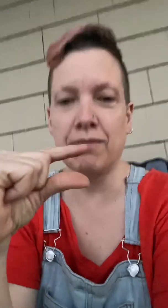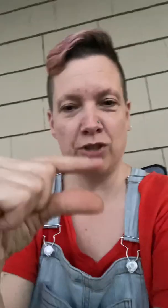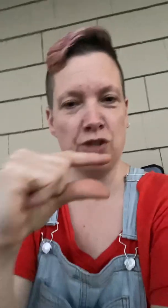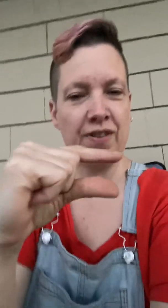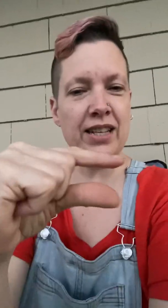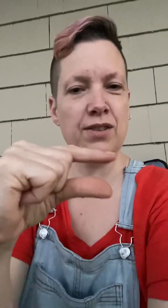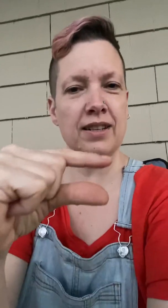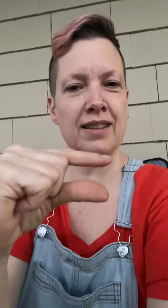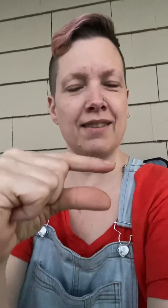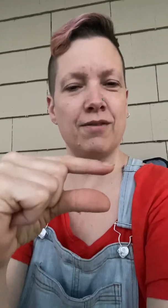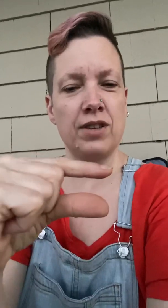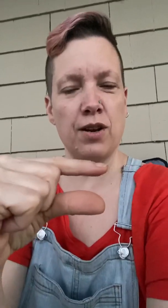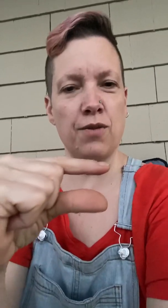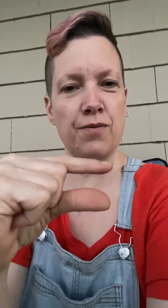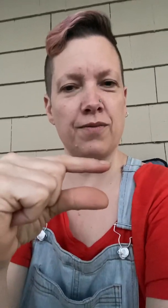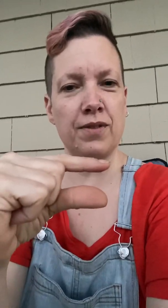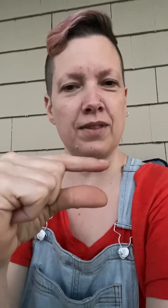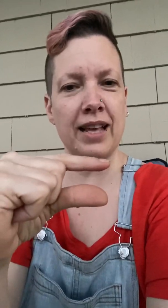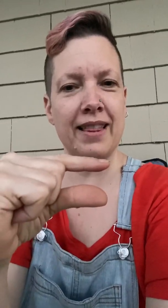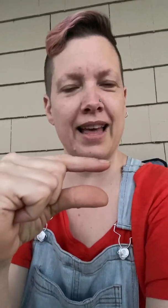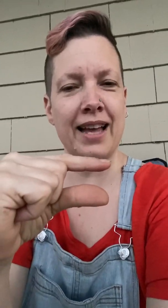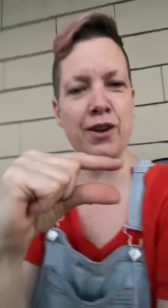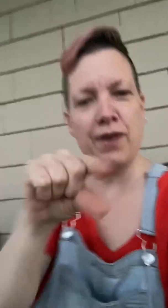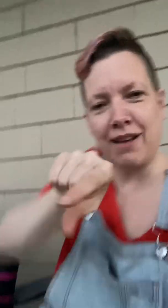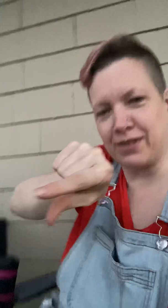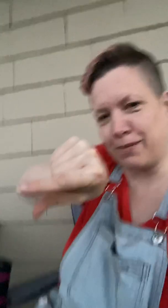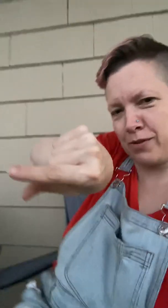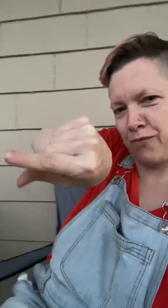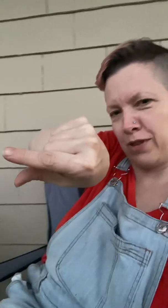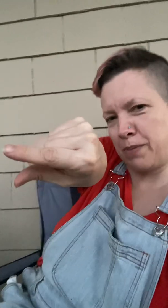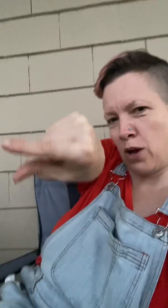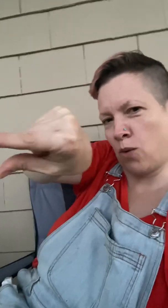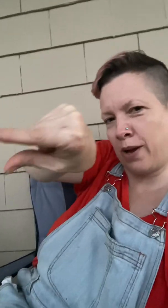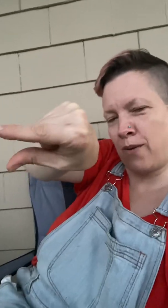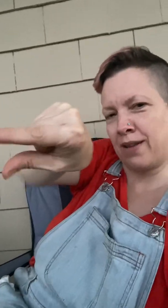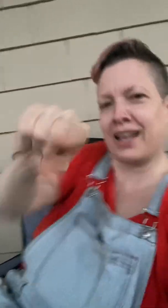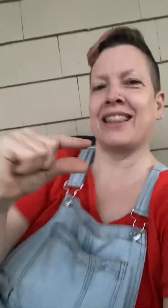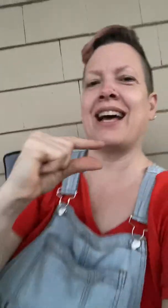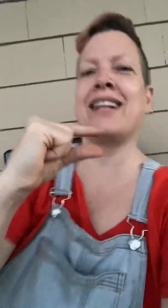Just face, you know, like that. You don't have to flip it all the way around like that,